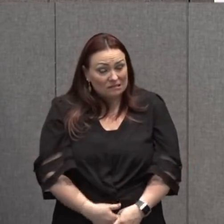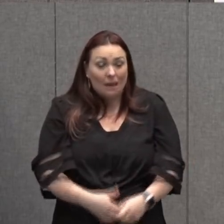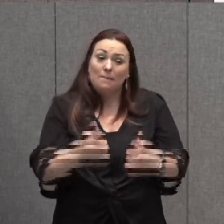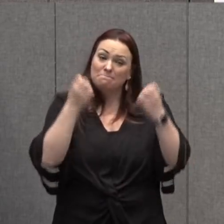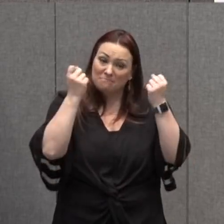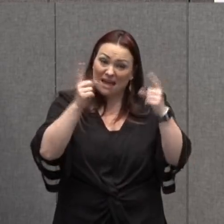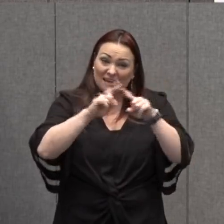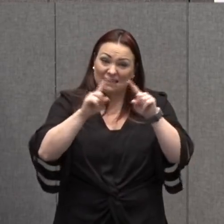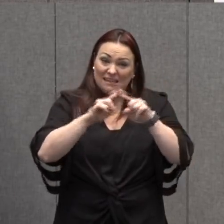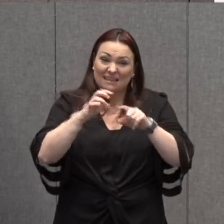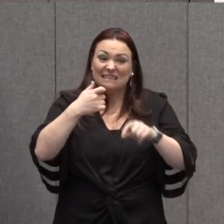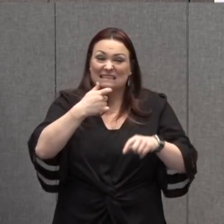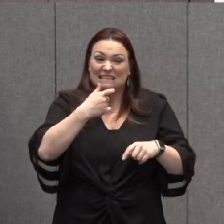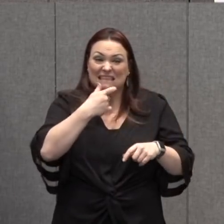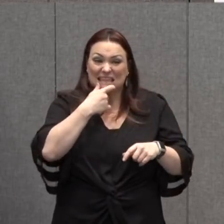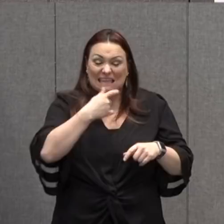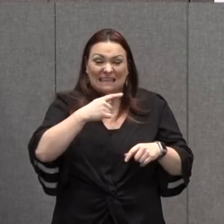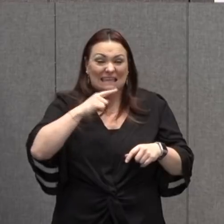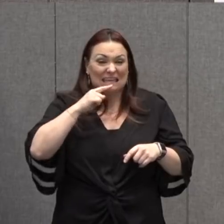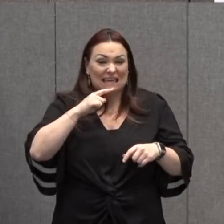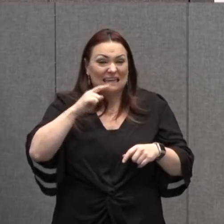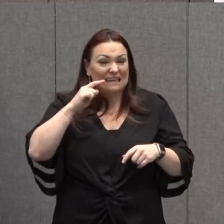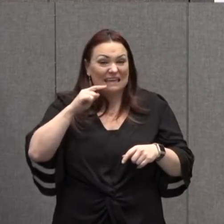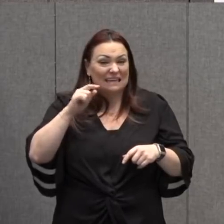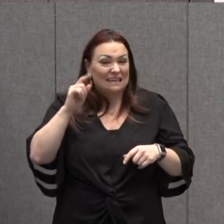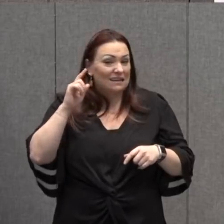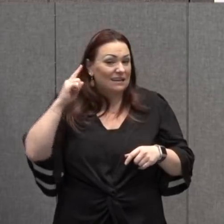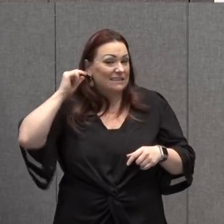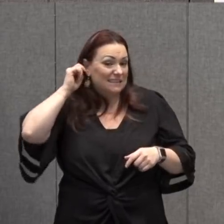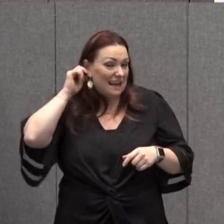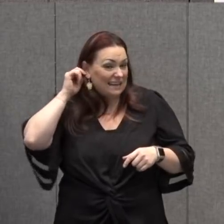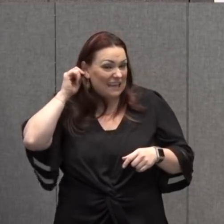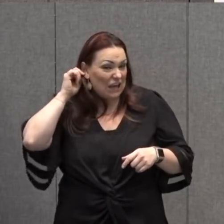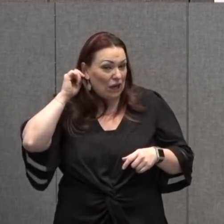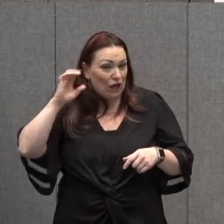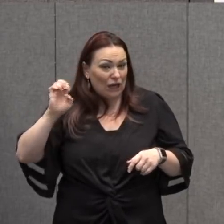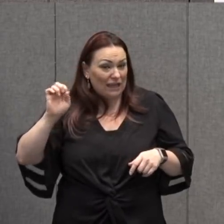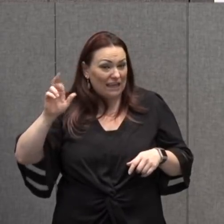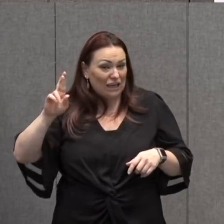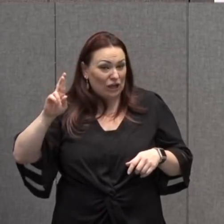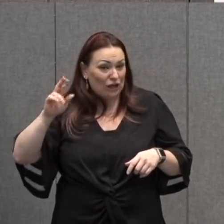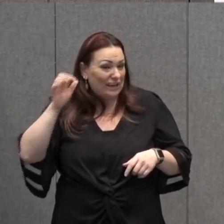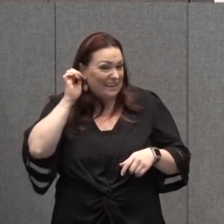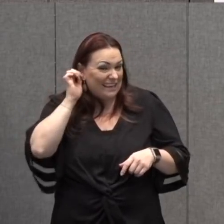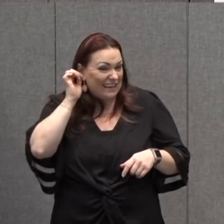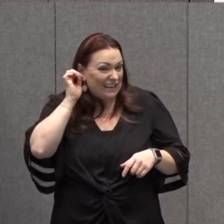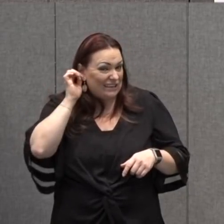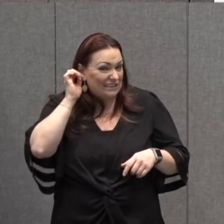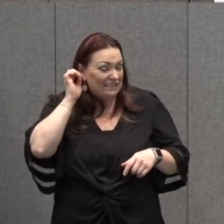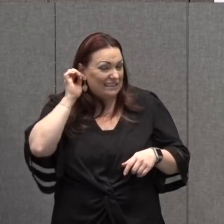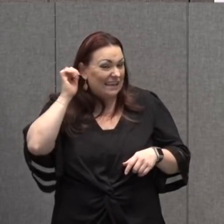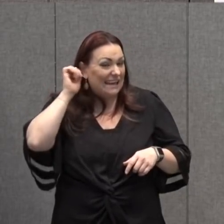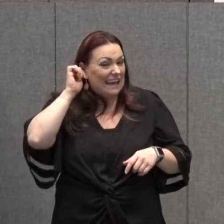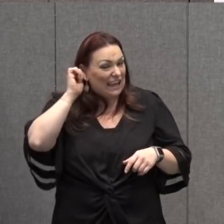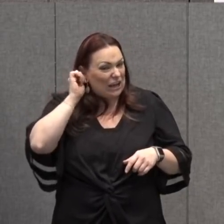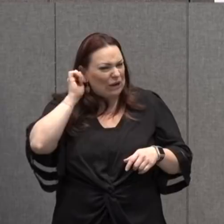And E, A, - It's not ear, it's not ear-ly. No, it's not ear, 'cause if I took the LY out, ear-ly? Ear-ly? - Ear-ly?